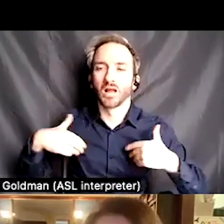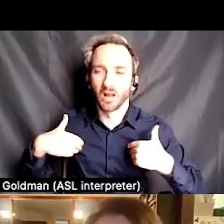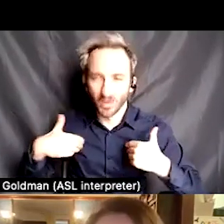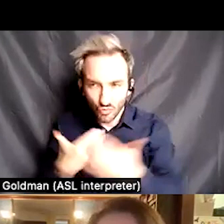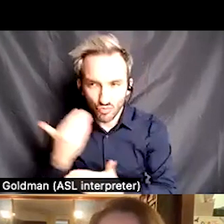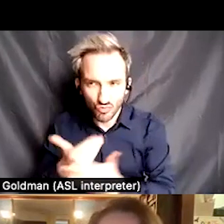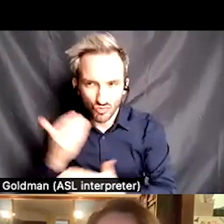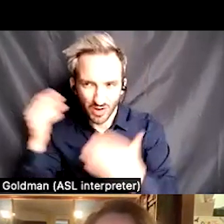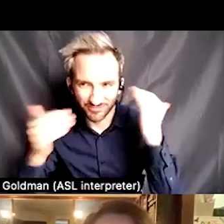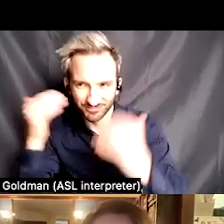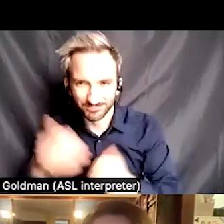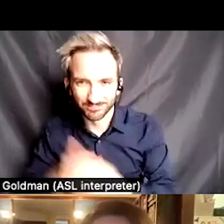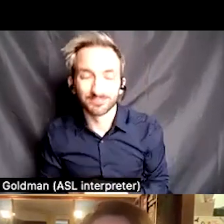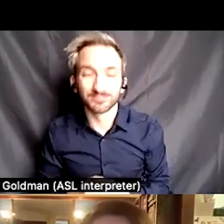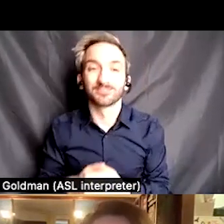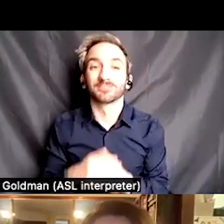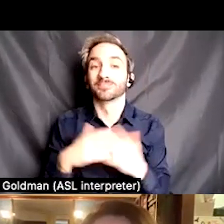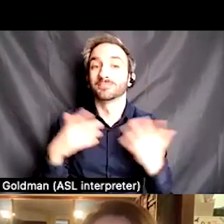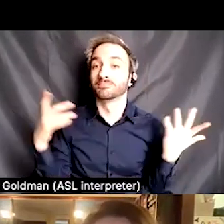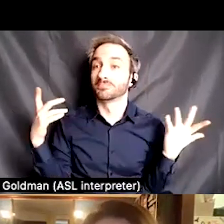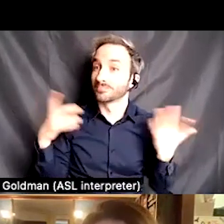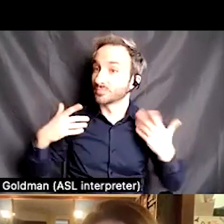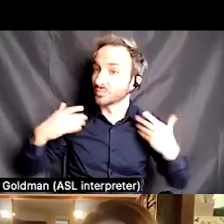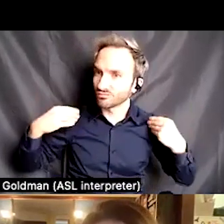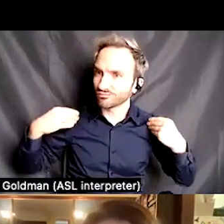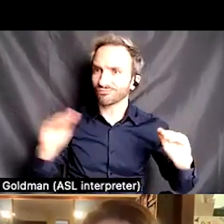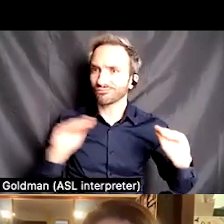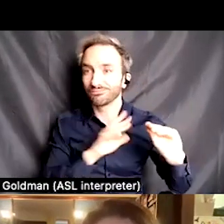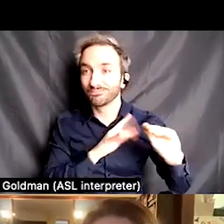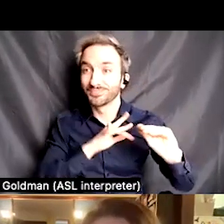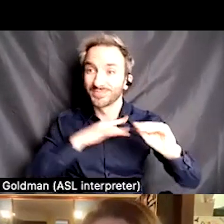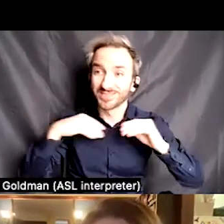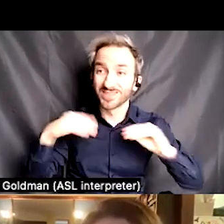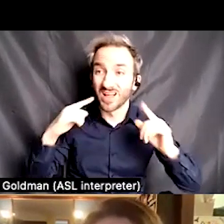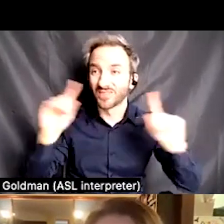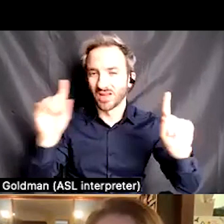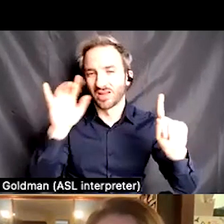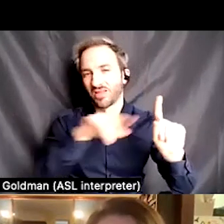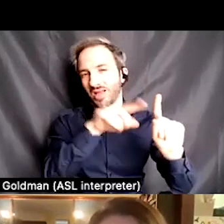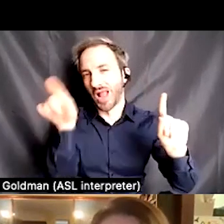Here we're looking at some of the best-selling new adult romances of 2022. We have entries